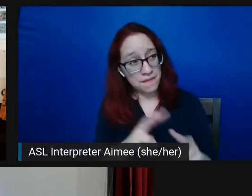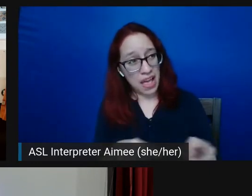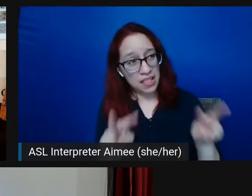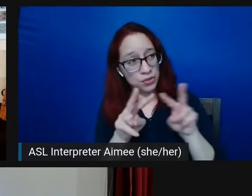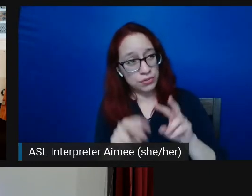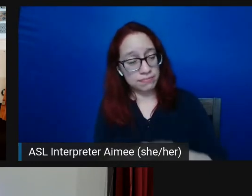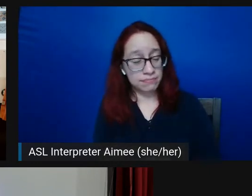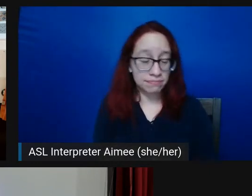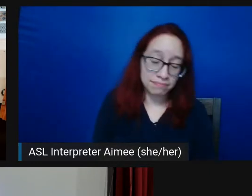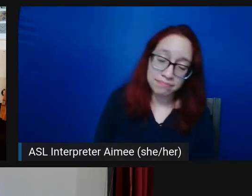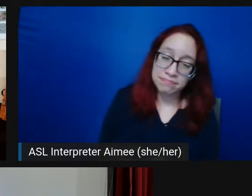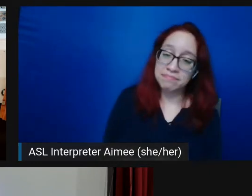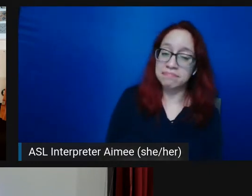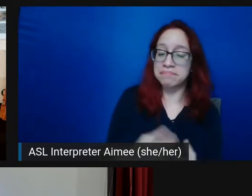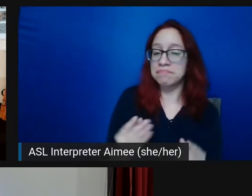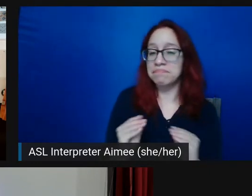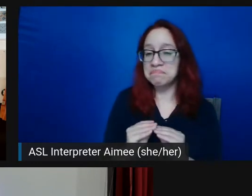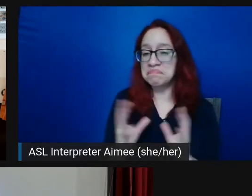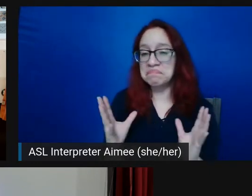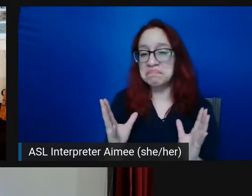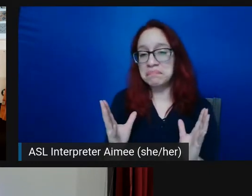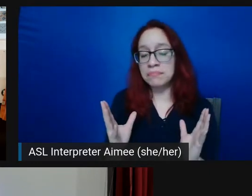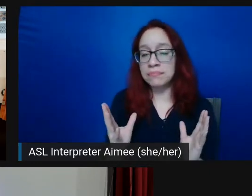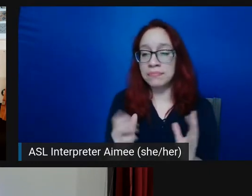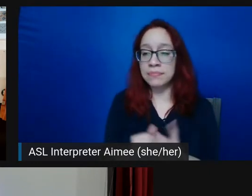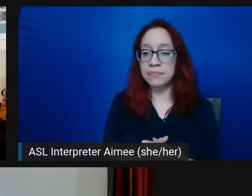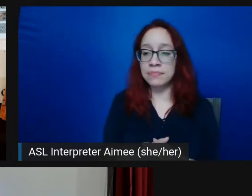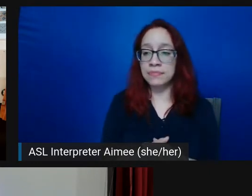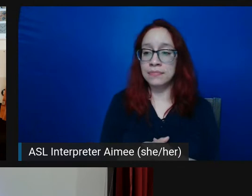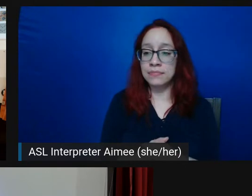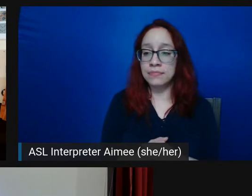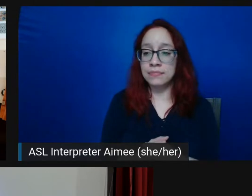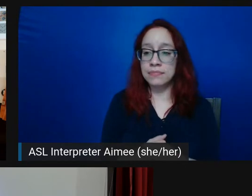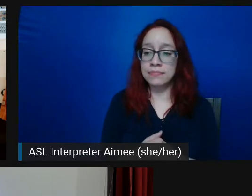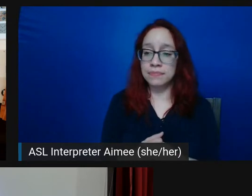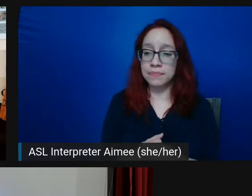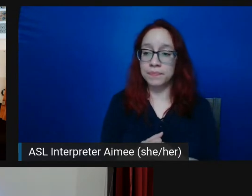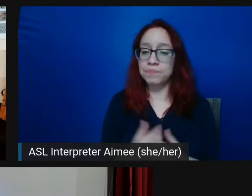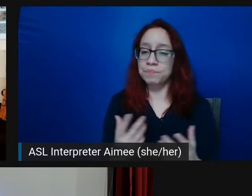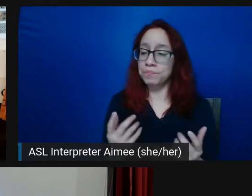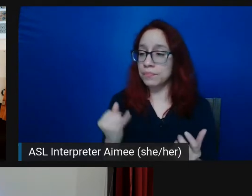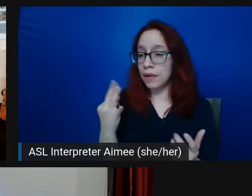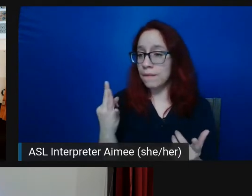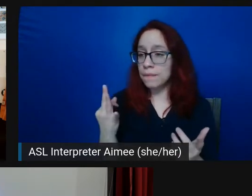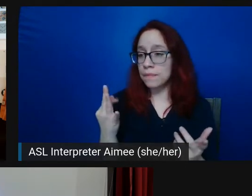Then obviously you can-- if you've got the knowledge,